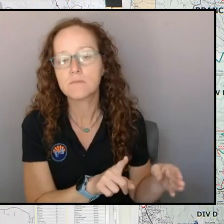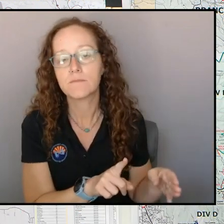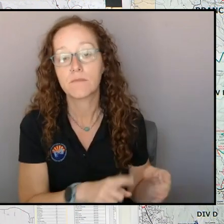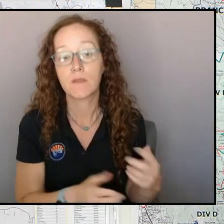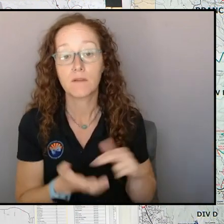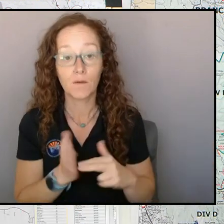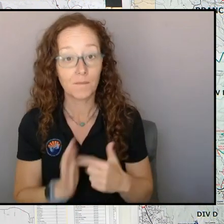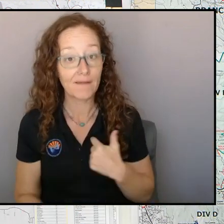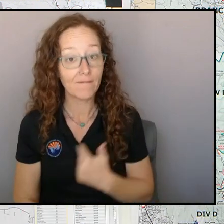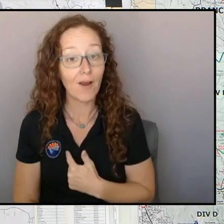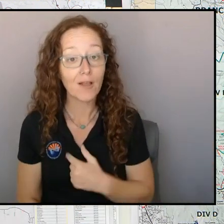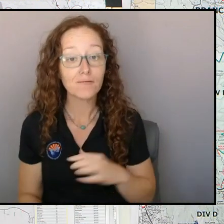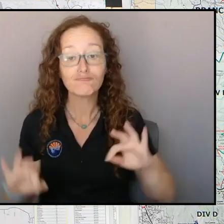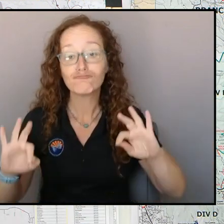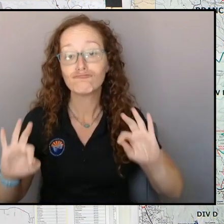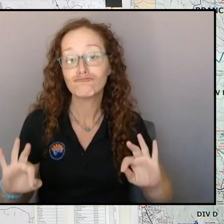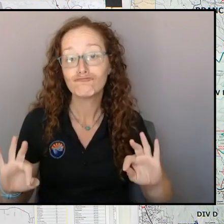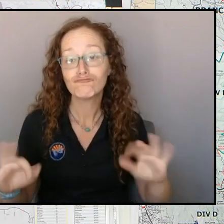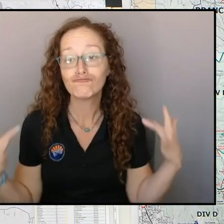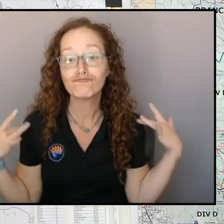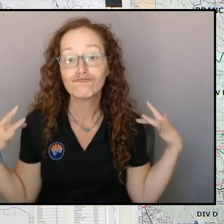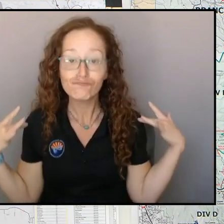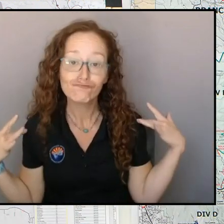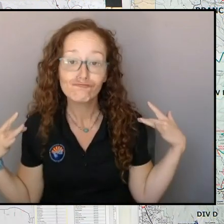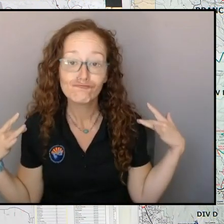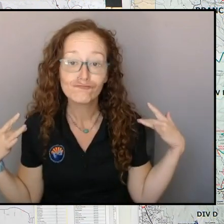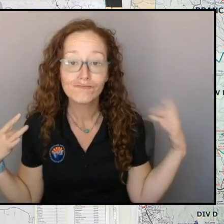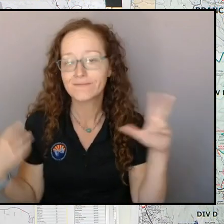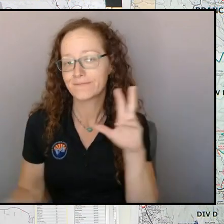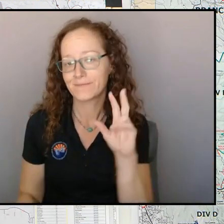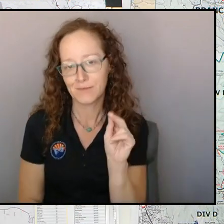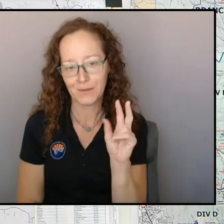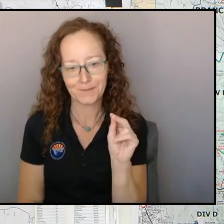the woods. So, what's going to likely happen is-- this will go